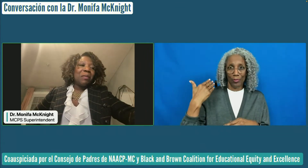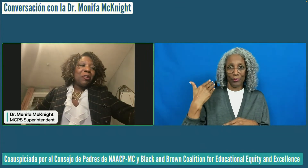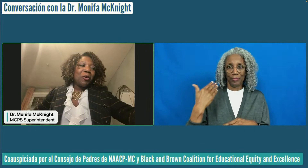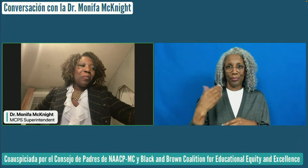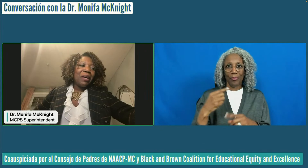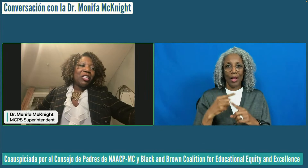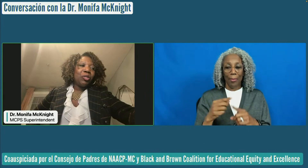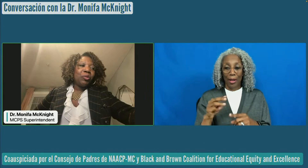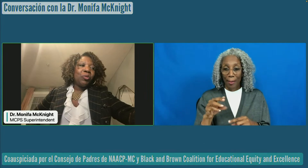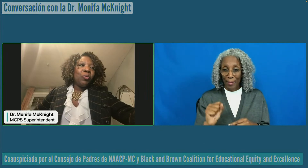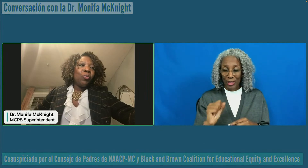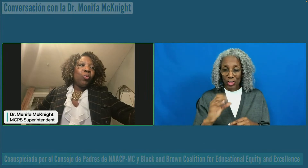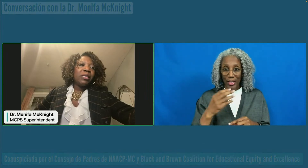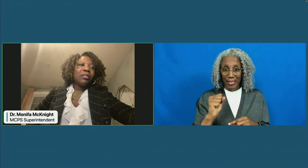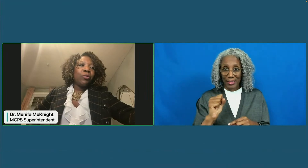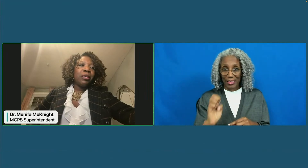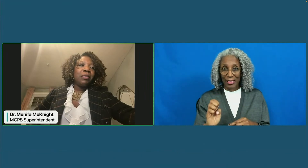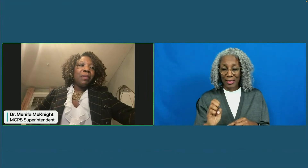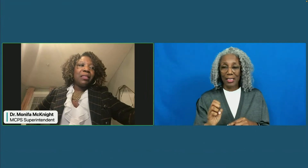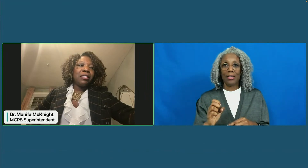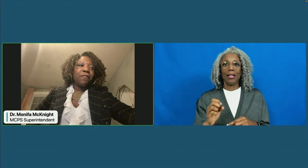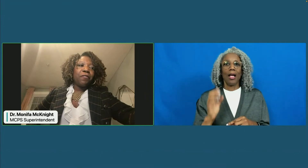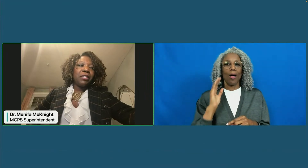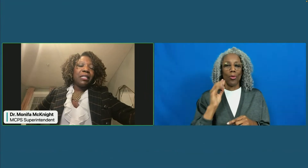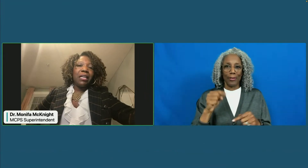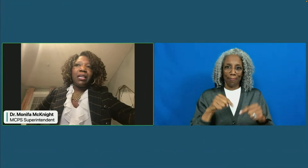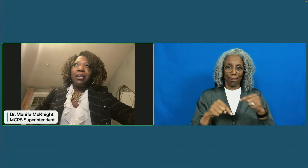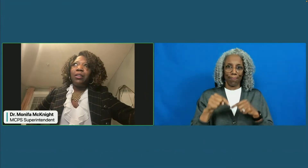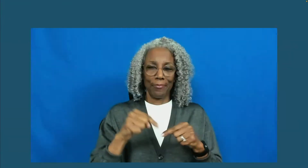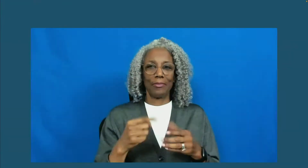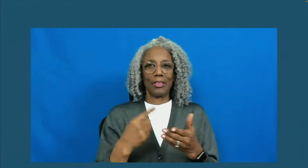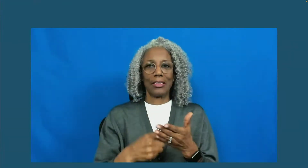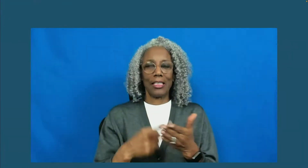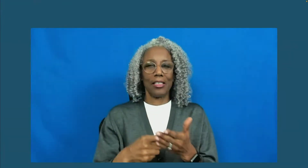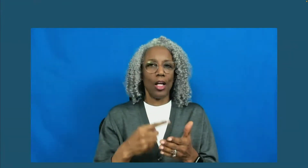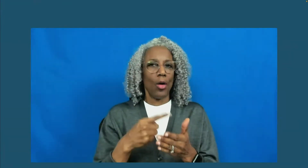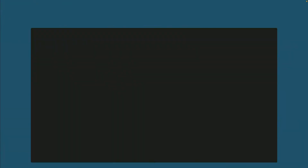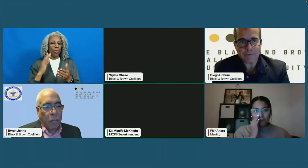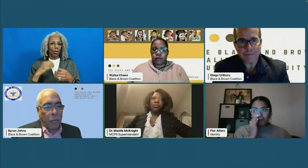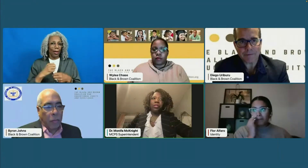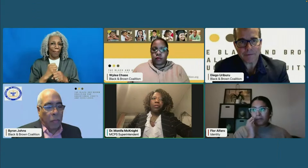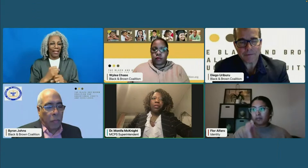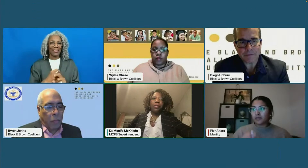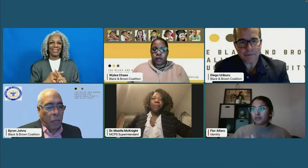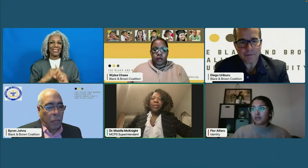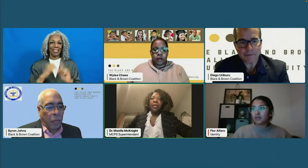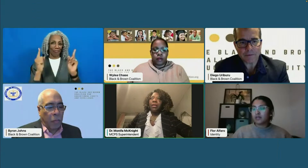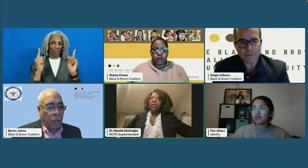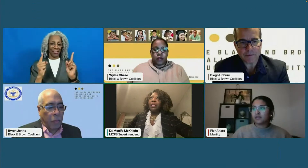haven't had the interruptions that we've had in the past, but But Miss Chase, I'm going to go